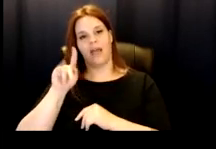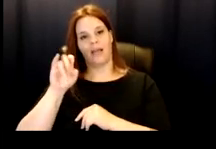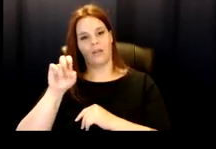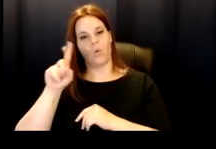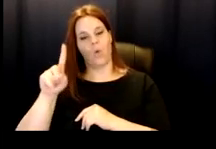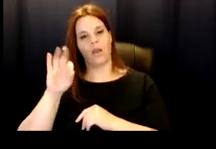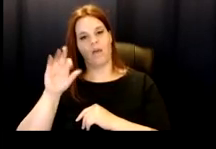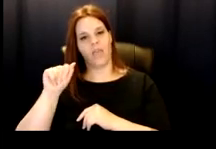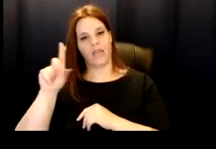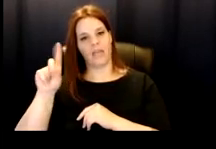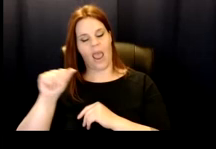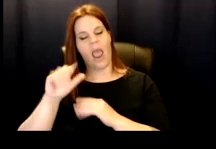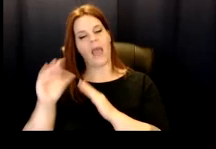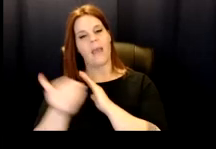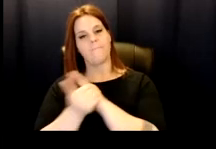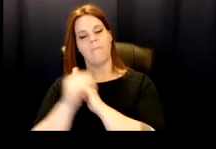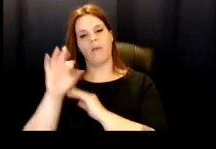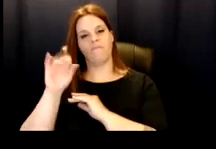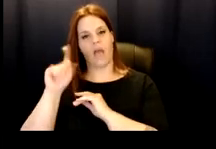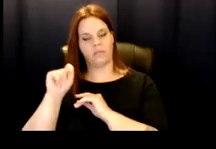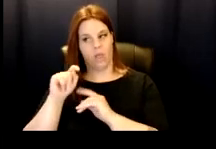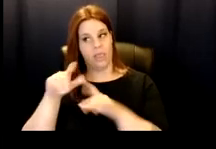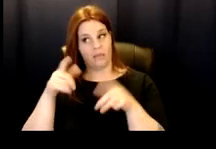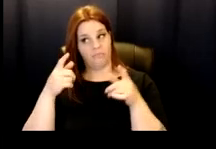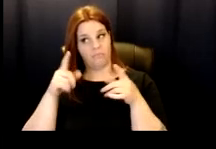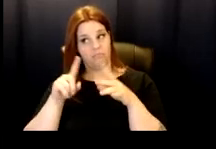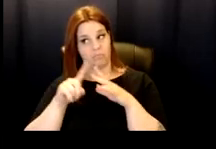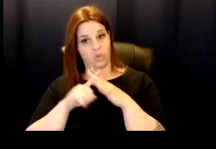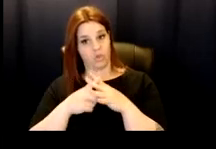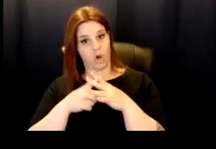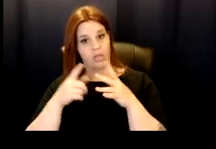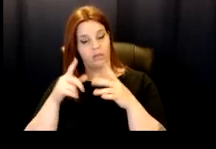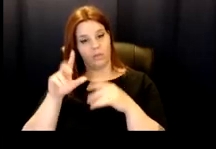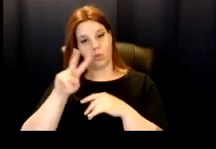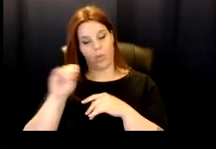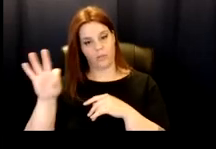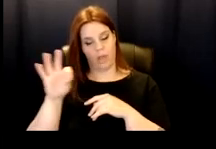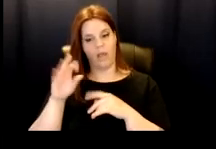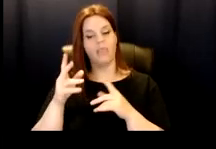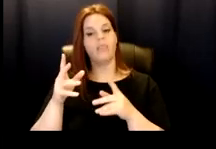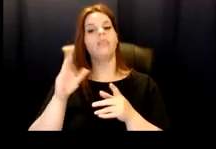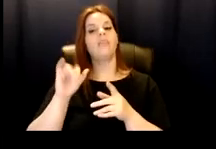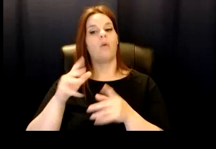Act which took effect in 2009 that have been received and filed received and investigated